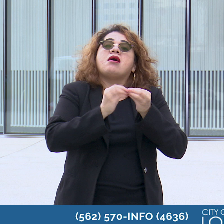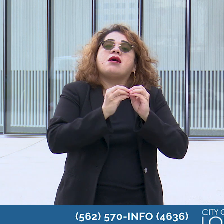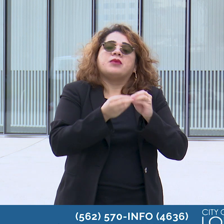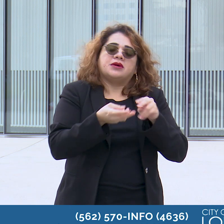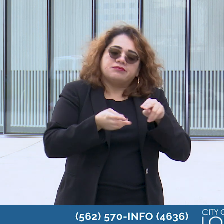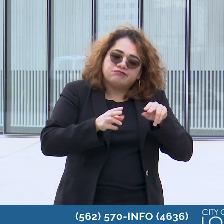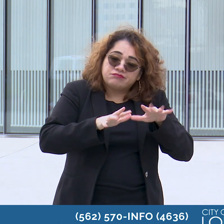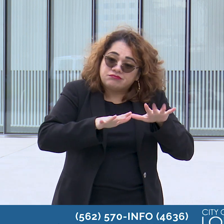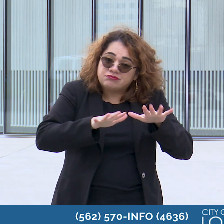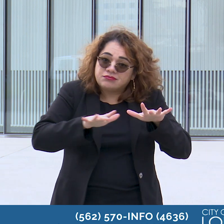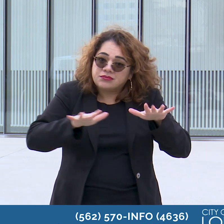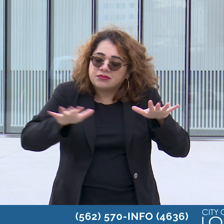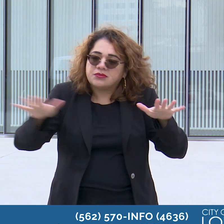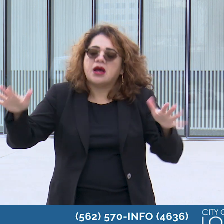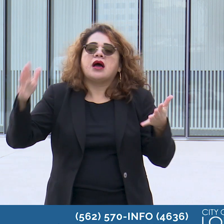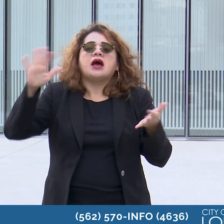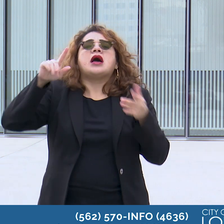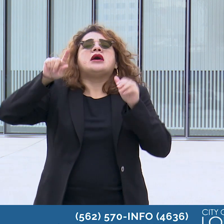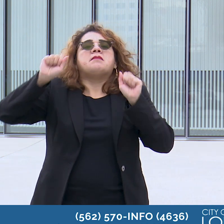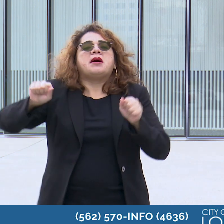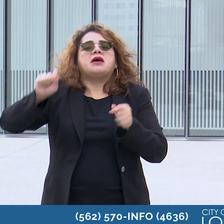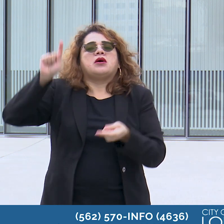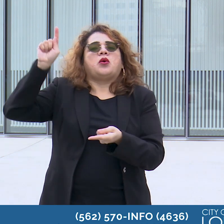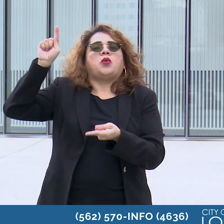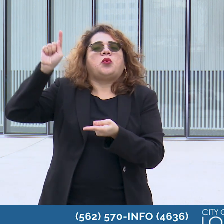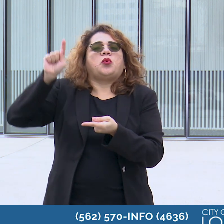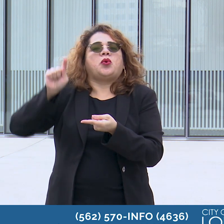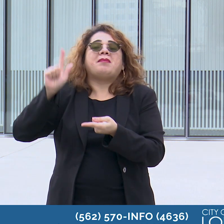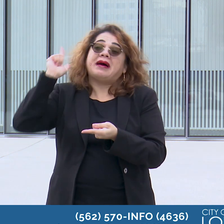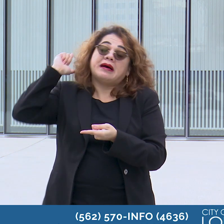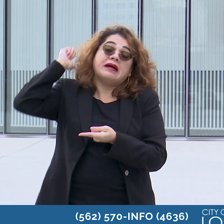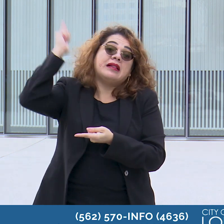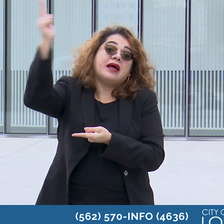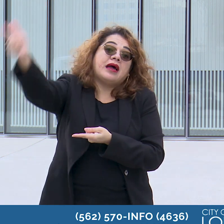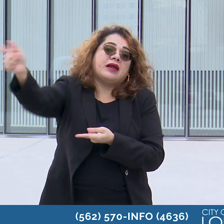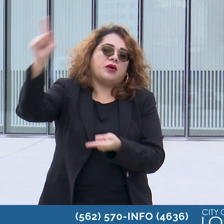And so that is hopeful and something that we are, we are excited about.